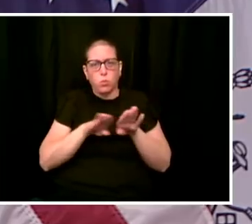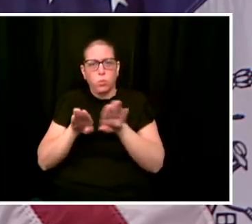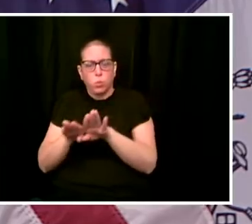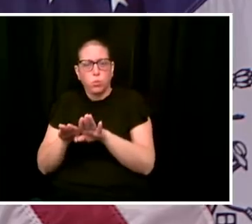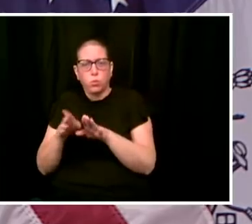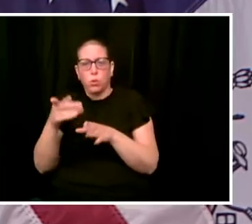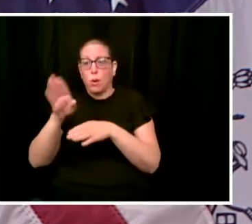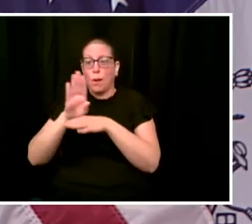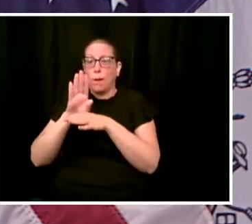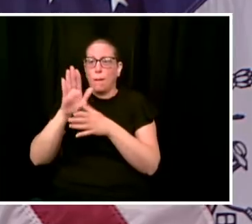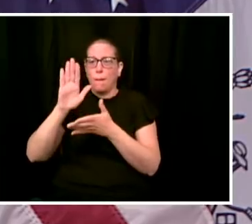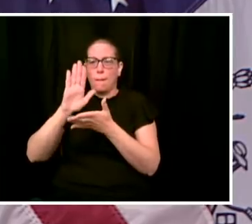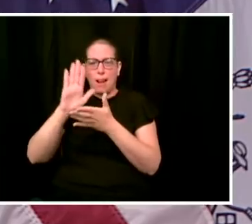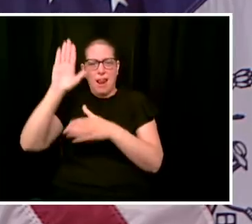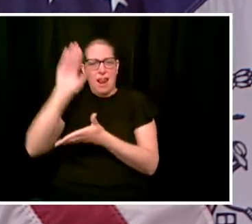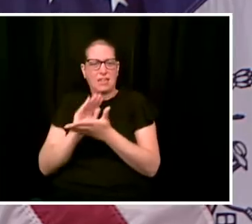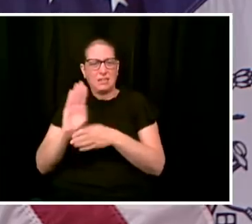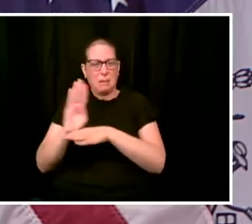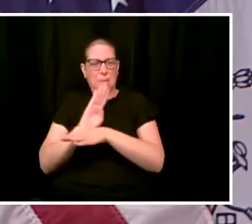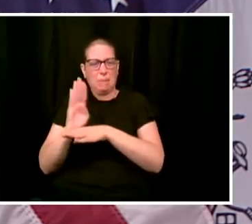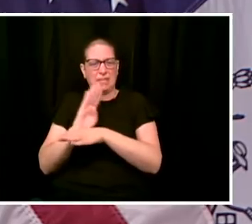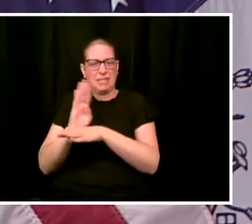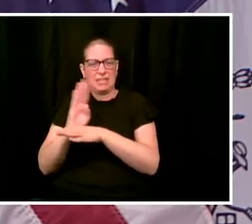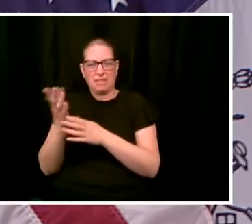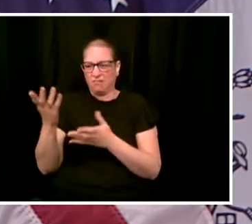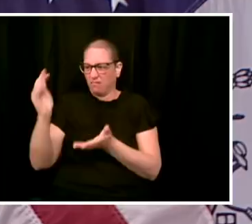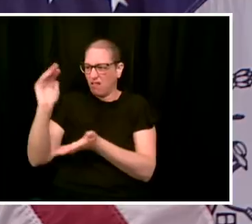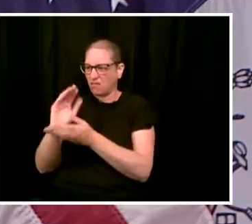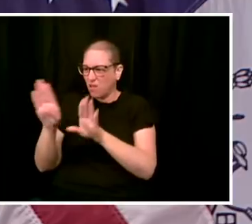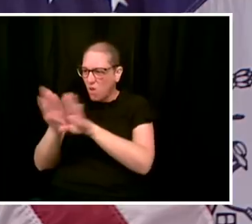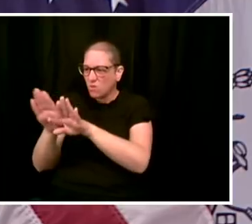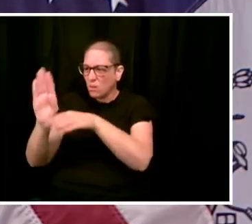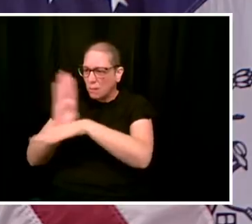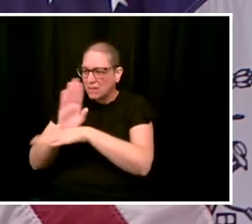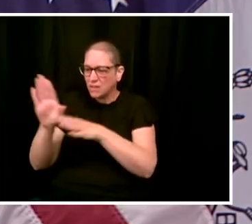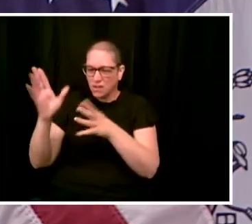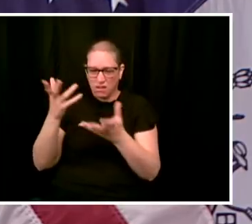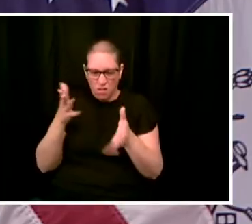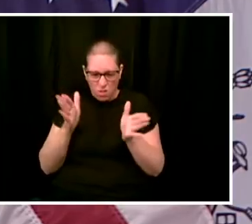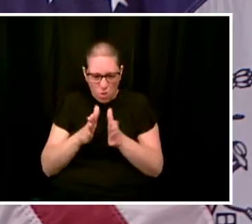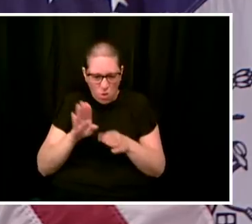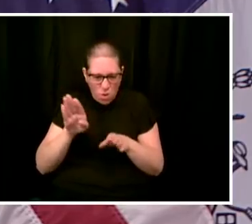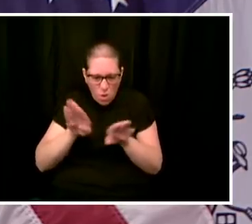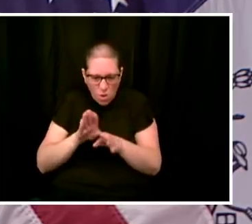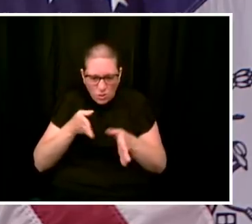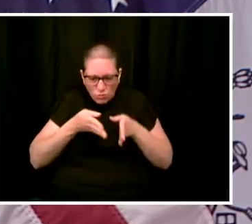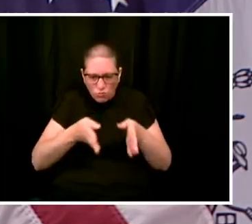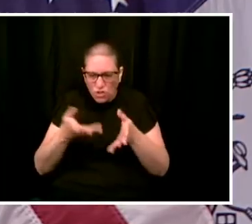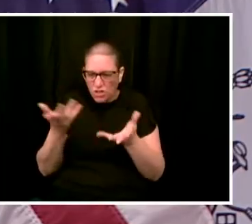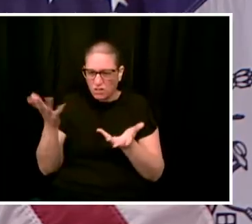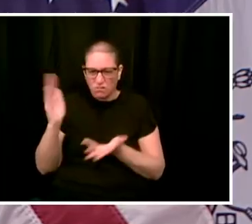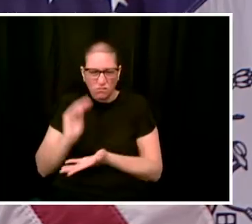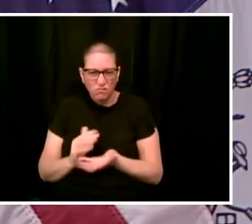O SEEMS TO BE USING THE STREET THAT'S BEEN CLOSED OFF AND A APPEAR TO BE USING THE STAPLETON WATER